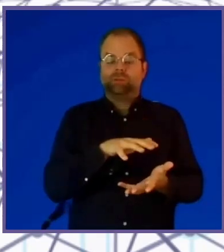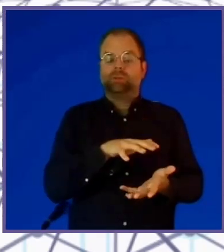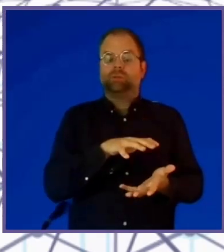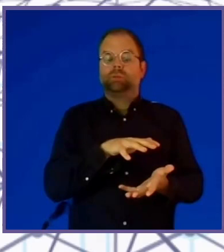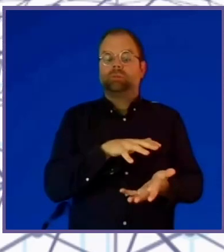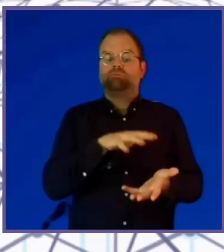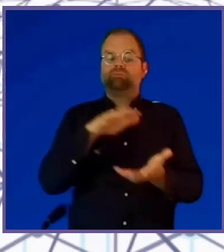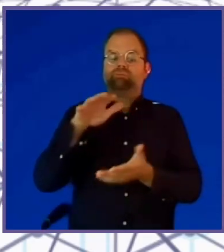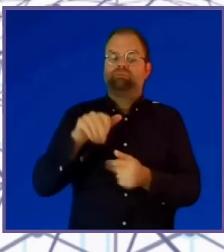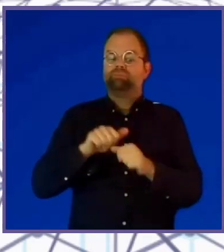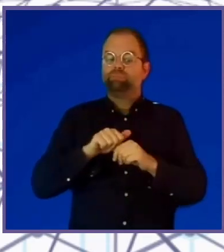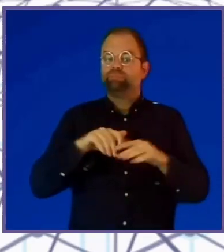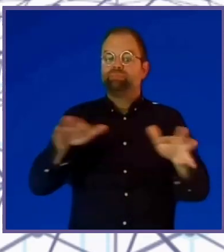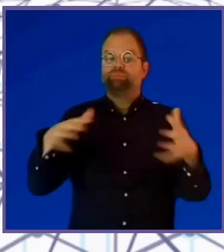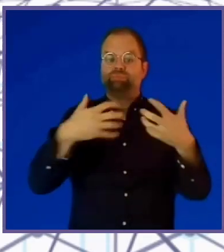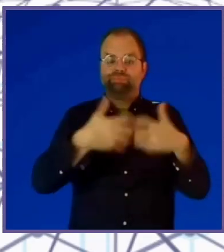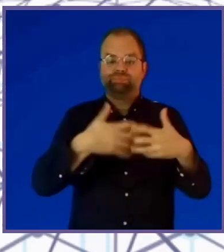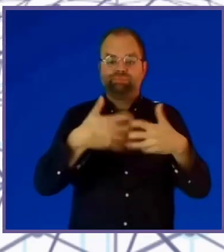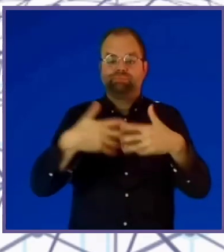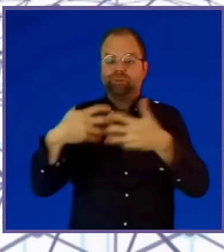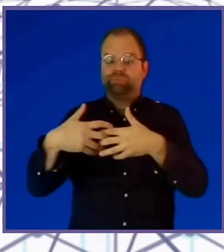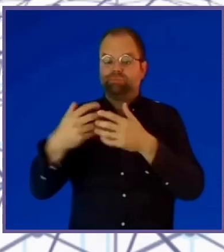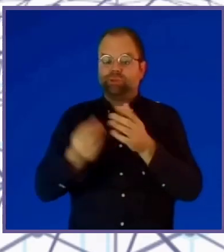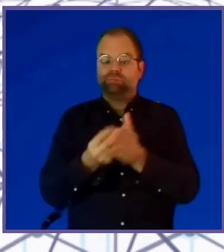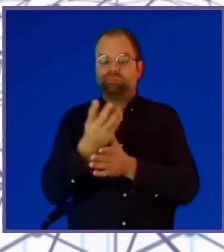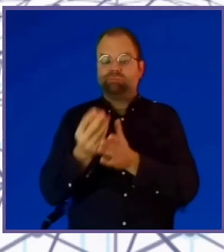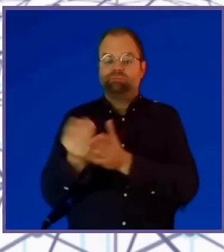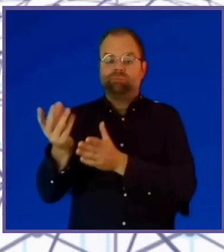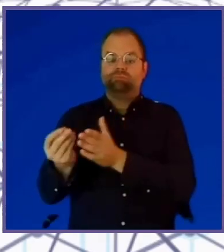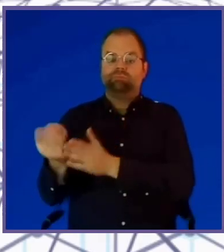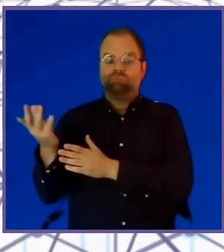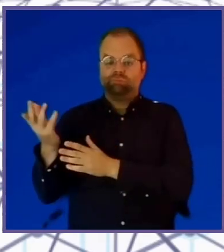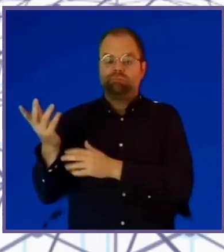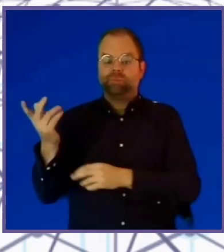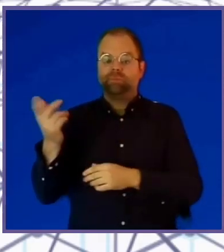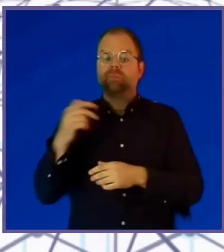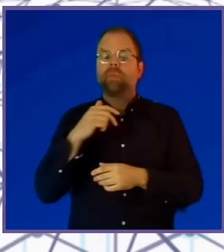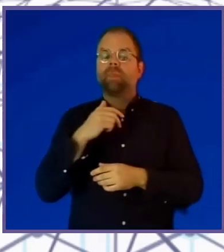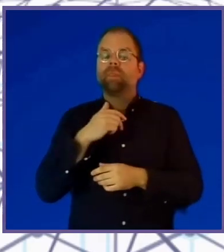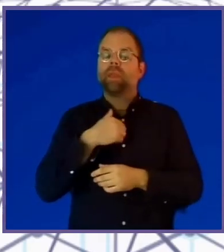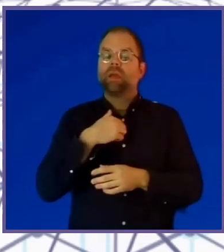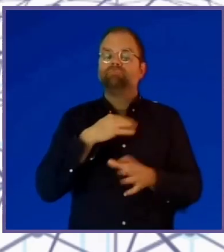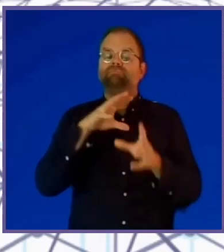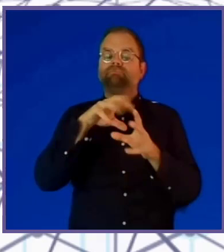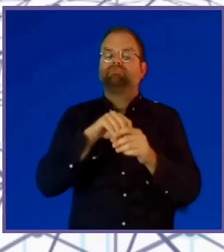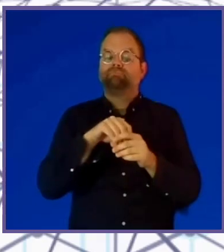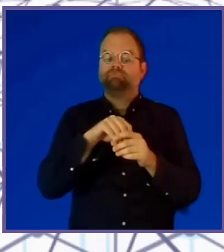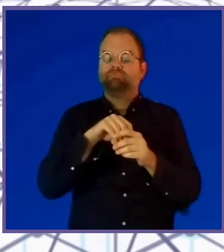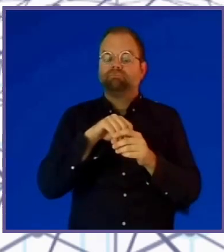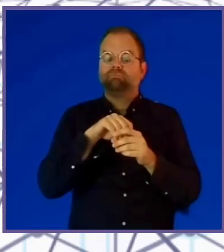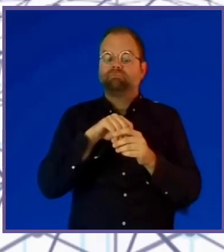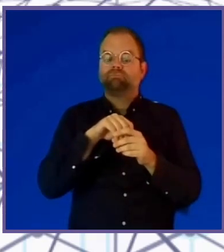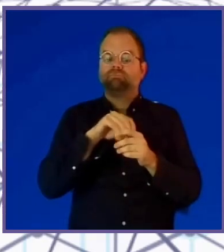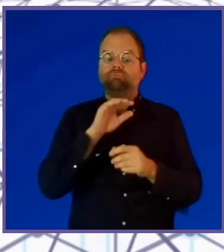We we try to do almost everything because that's what small companies does.